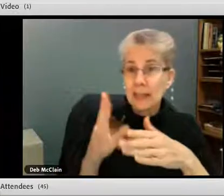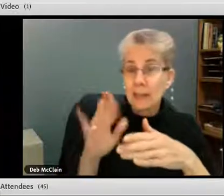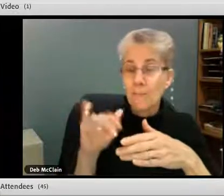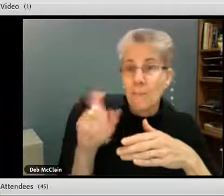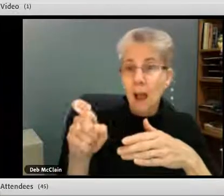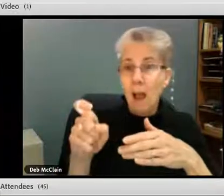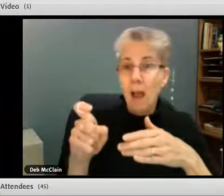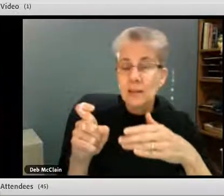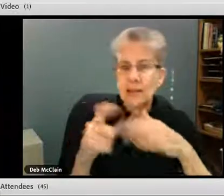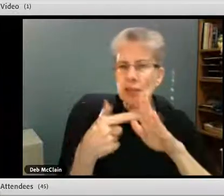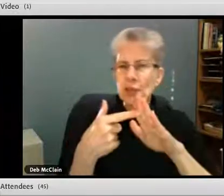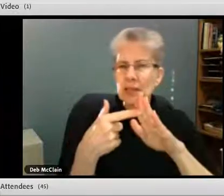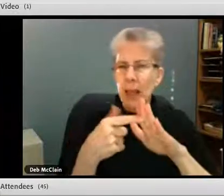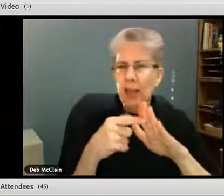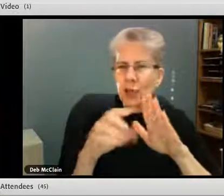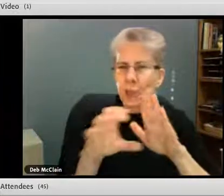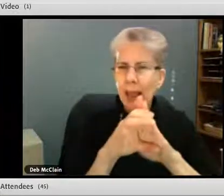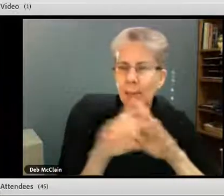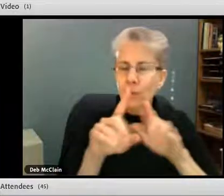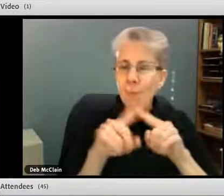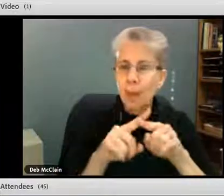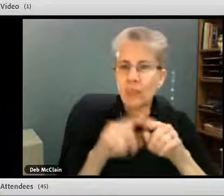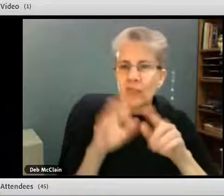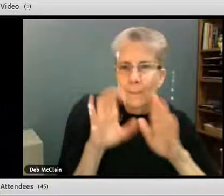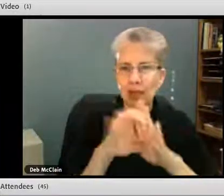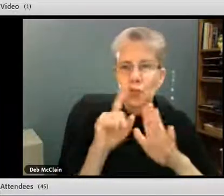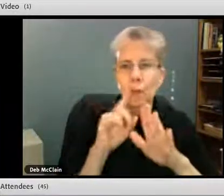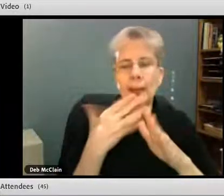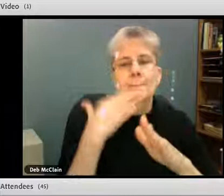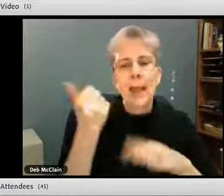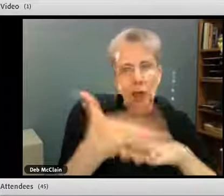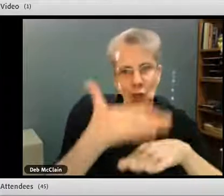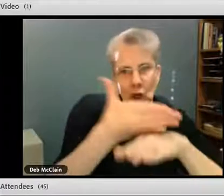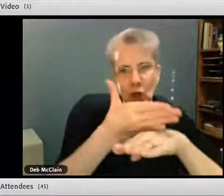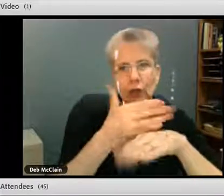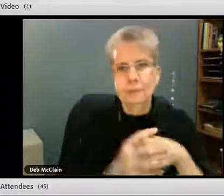But the picture will be a lot better. And again, some of these techniques --